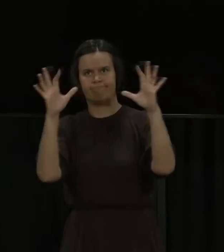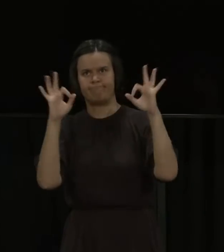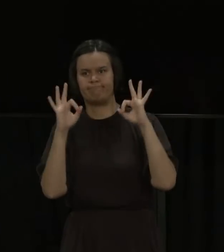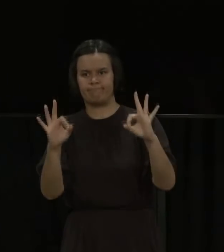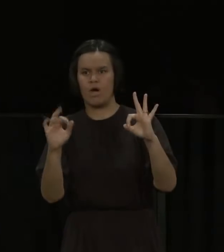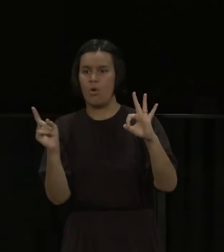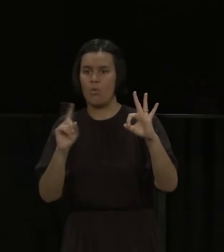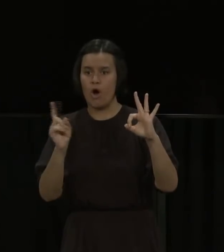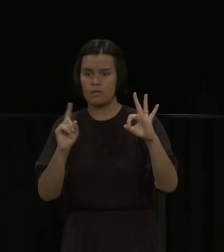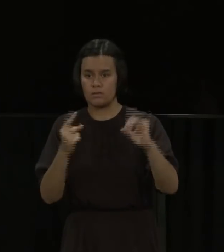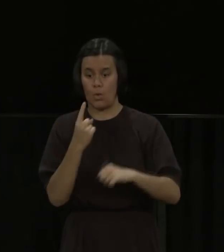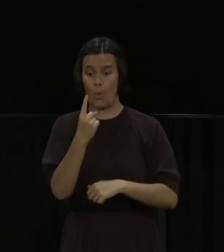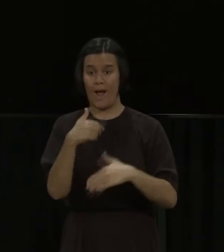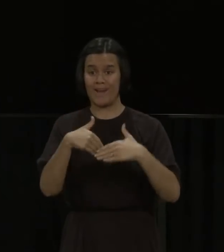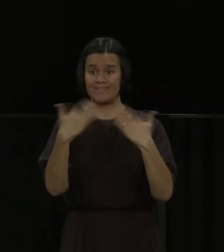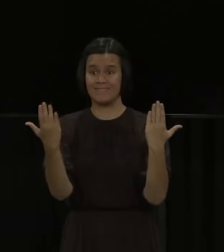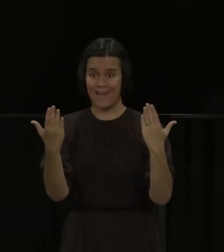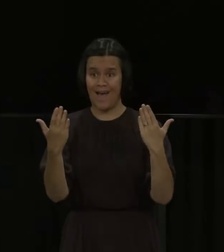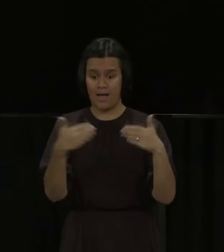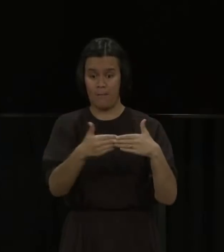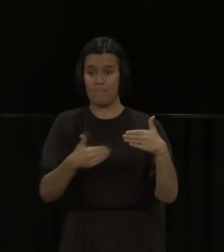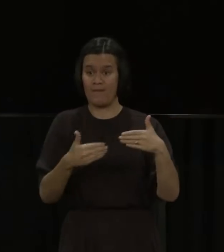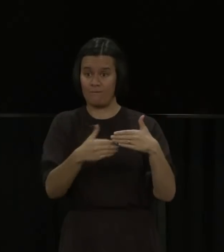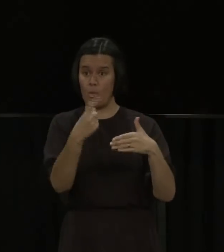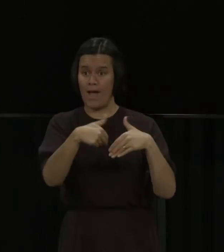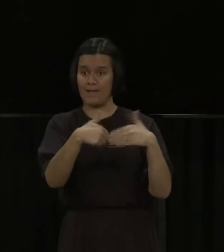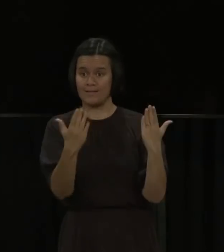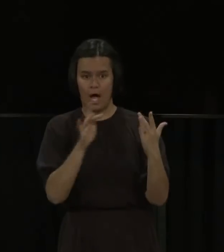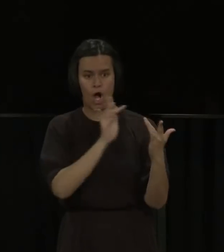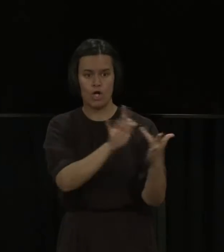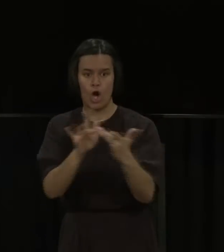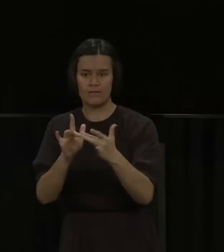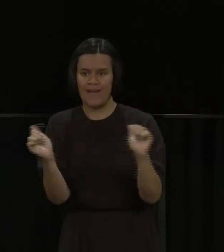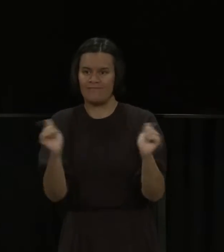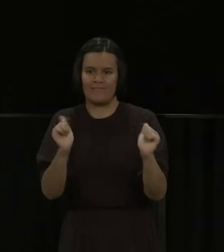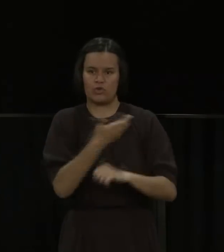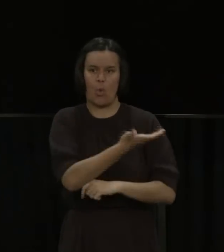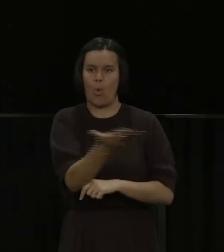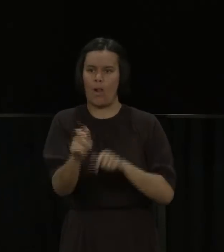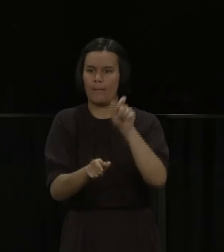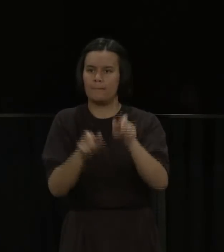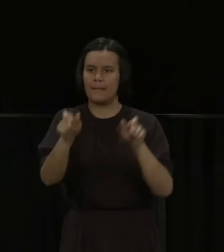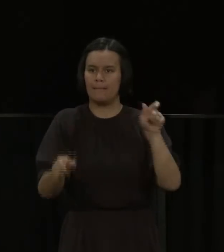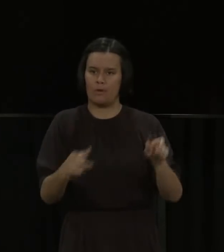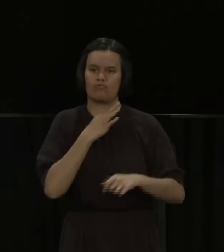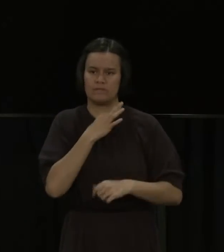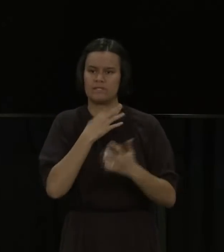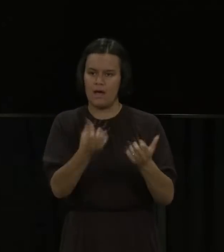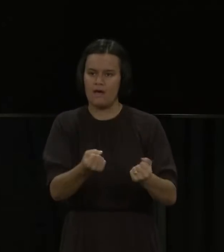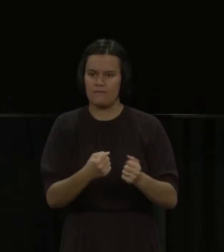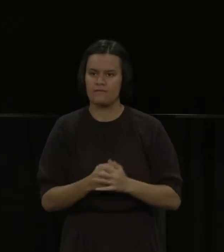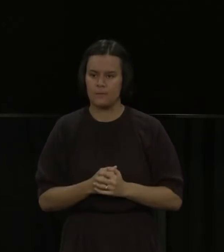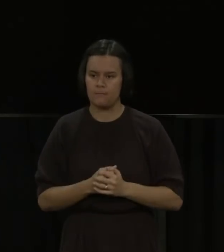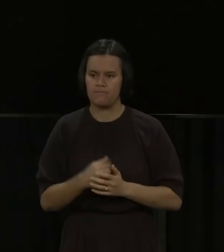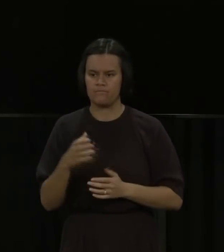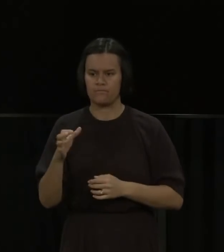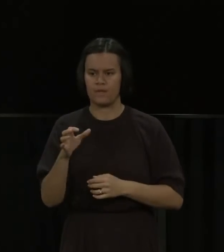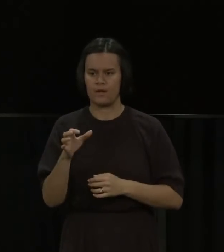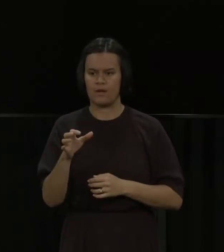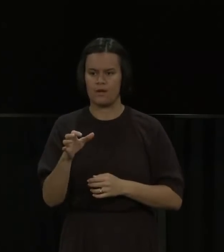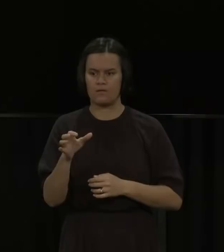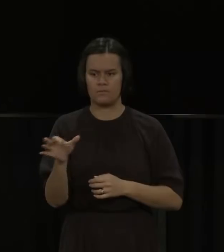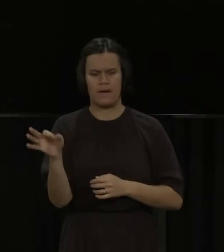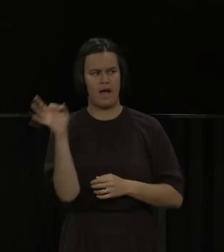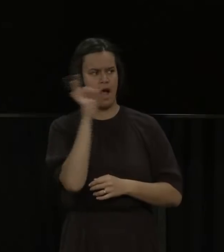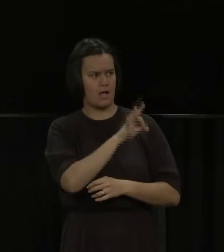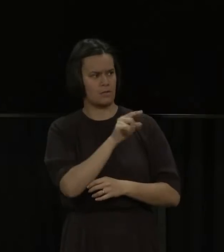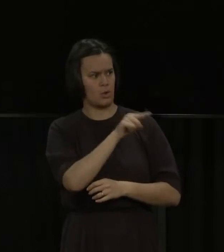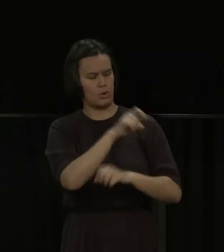and want them to be.